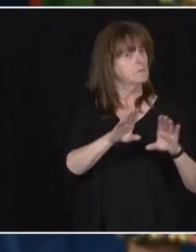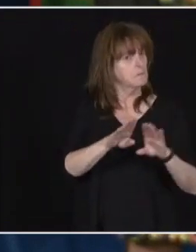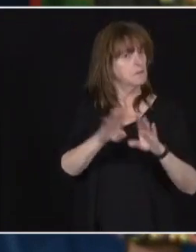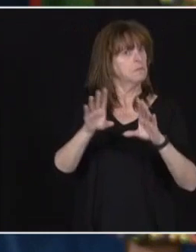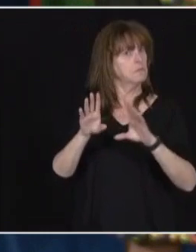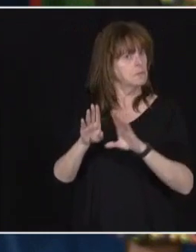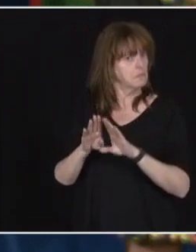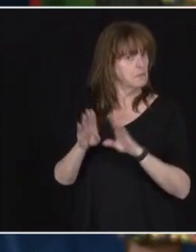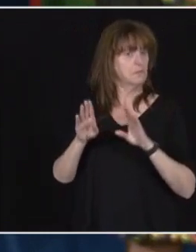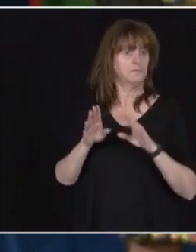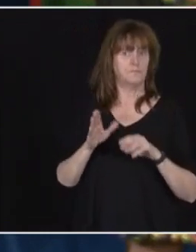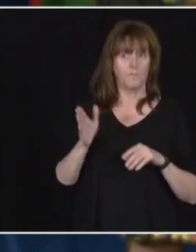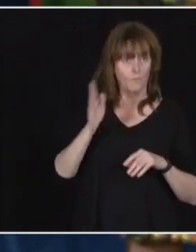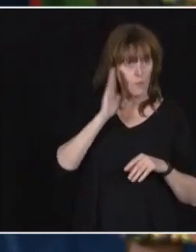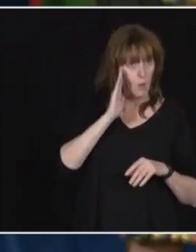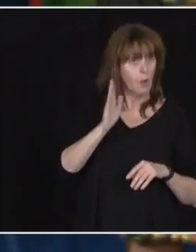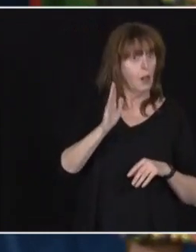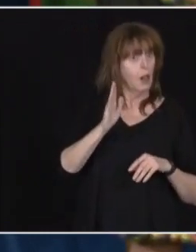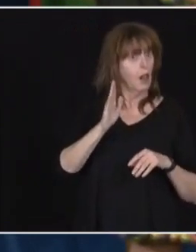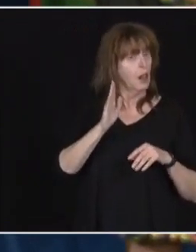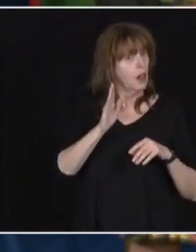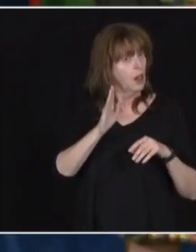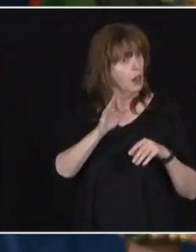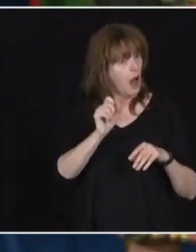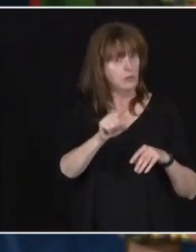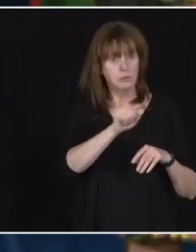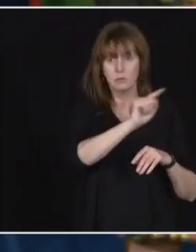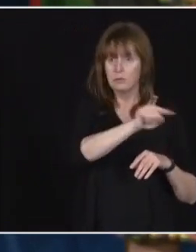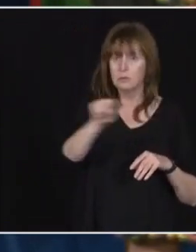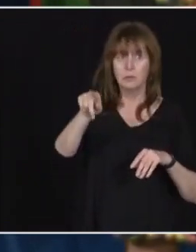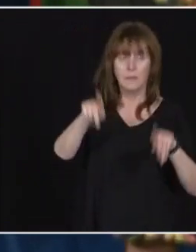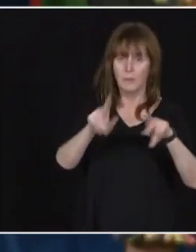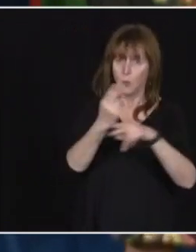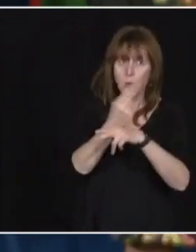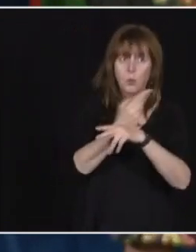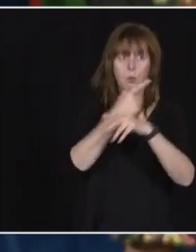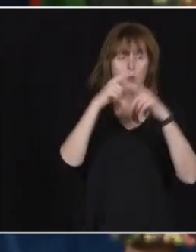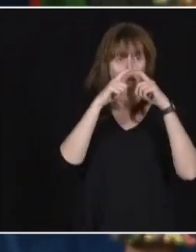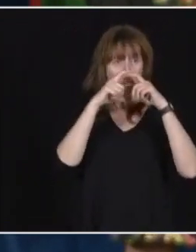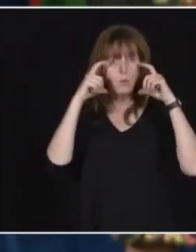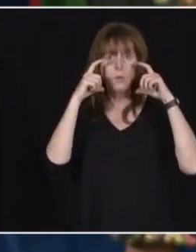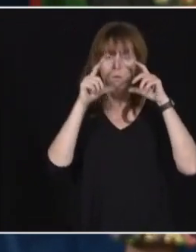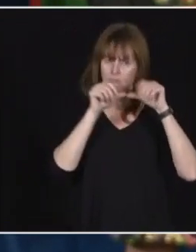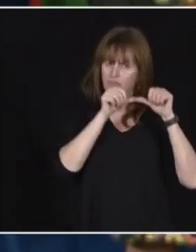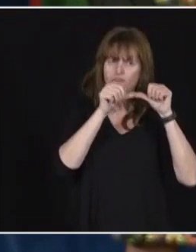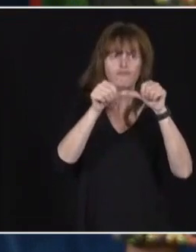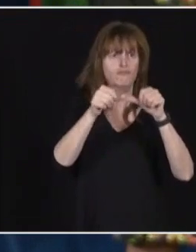while we are preparing to reopen parts of the economy, are you going to ask people to wear a mask in public?